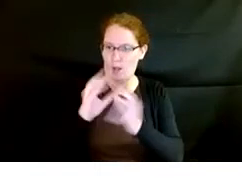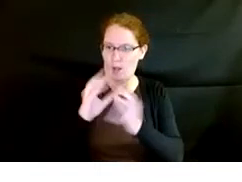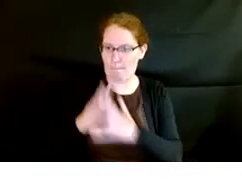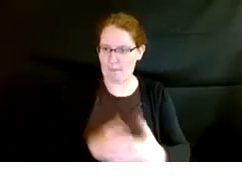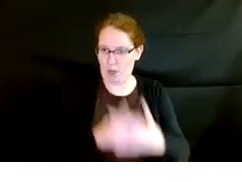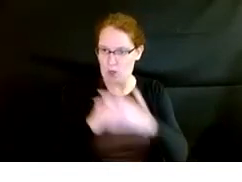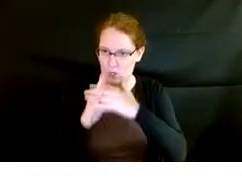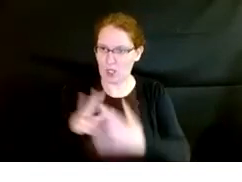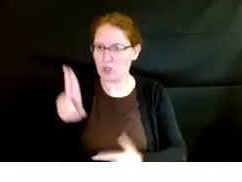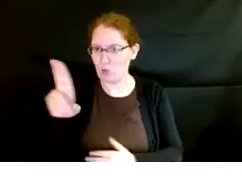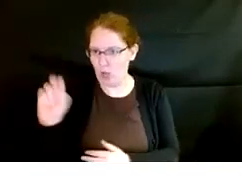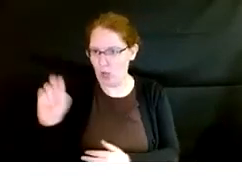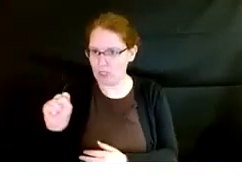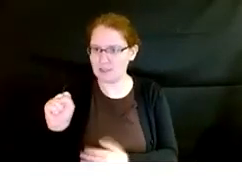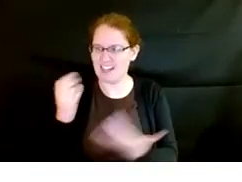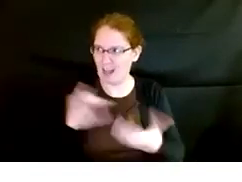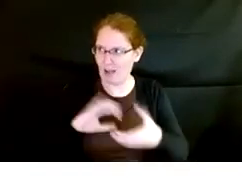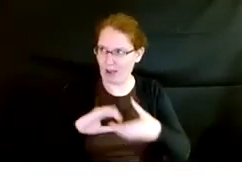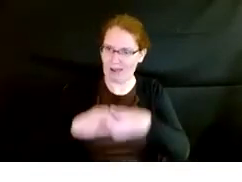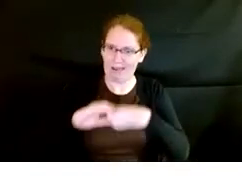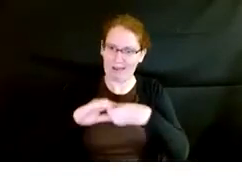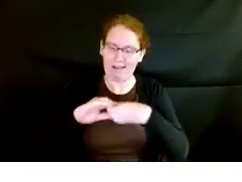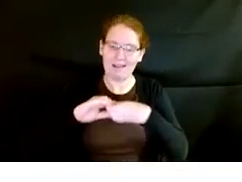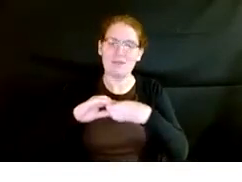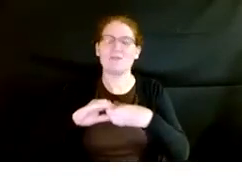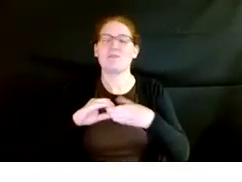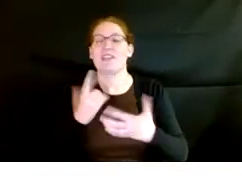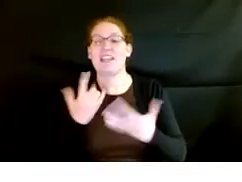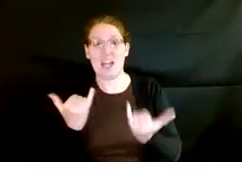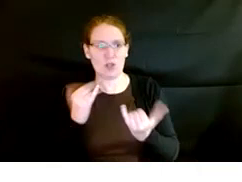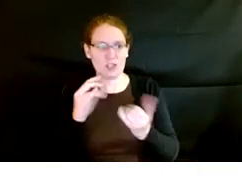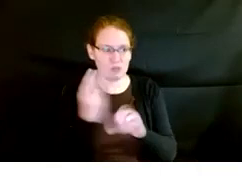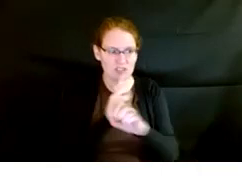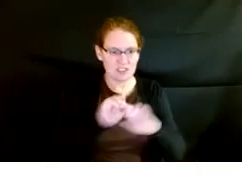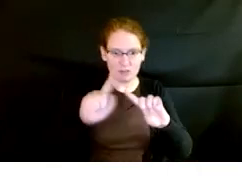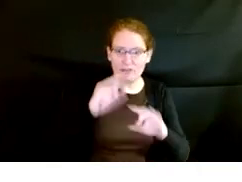kind of were able to use each other's information and and revisions to help improve our own states